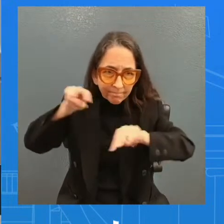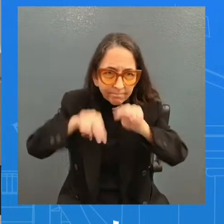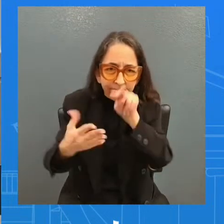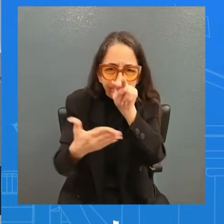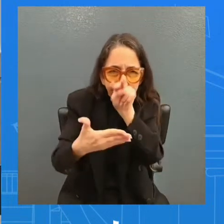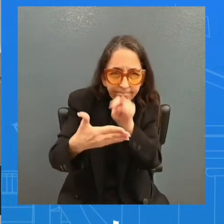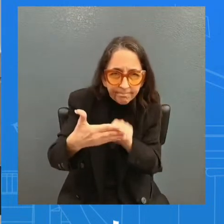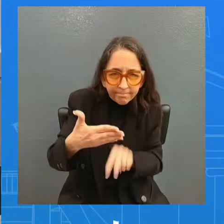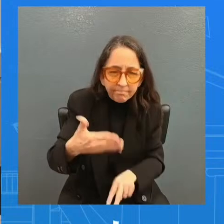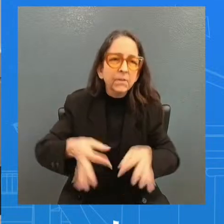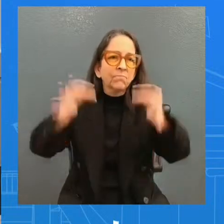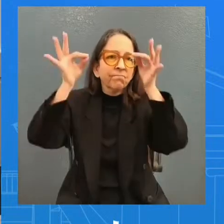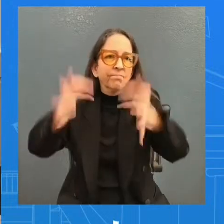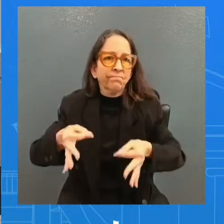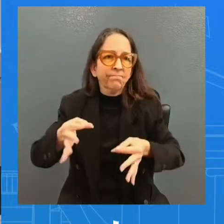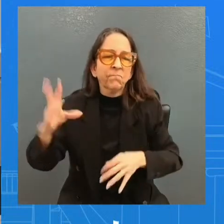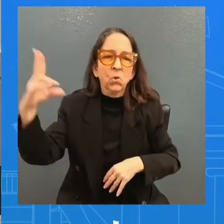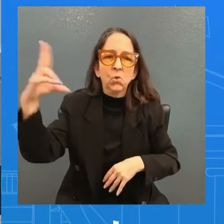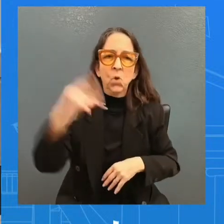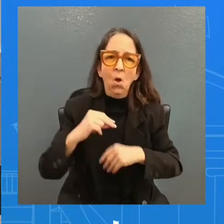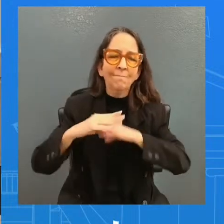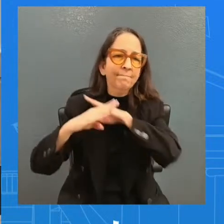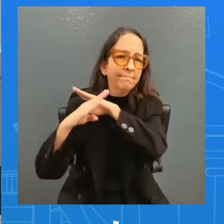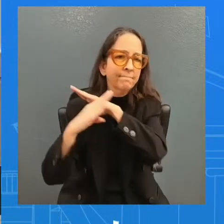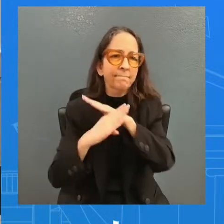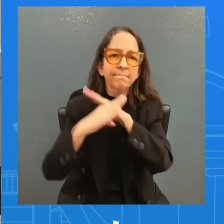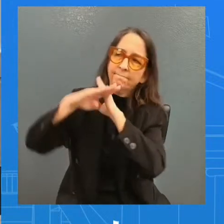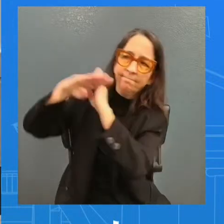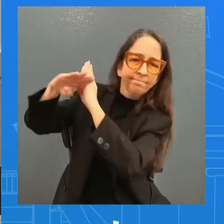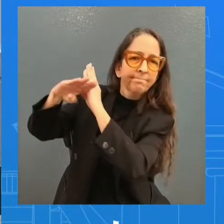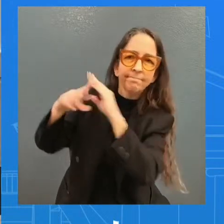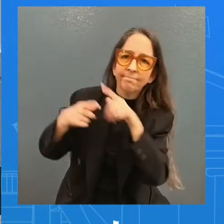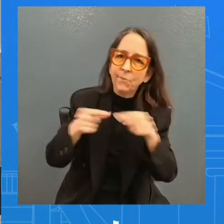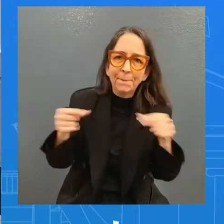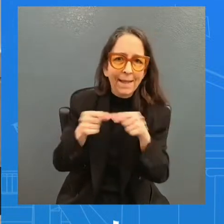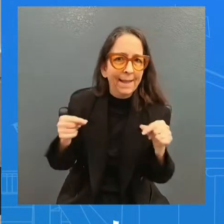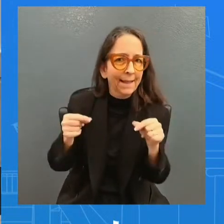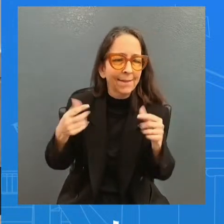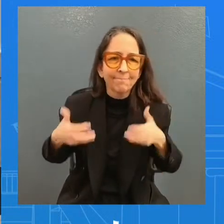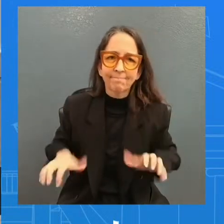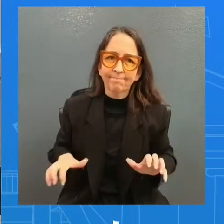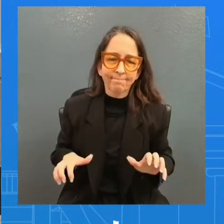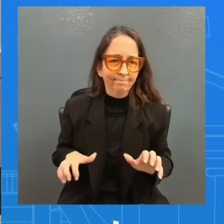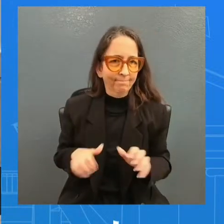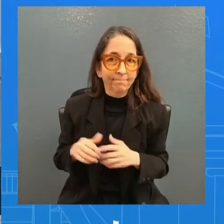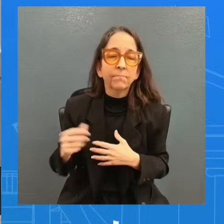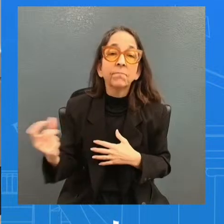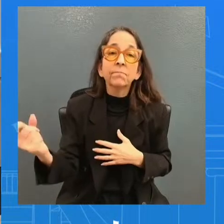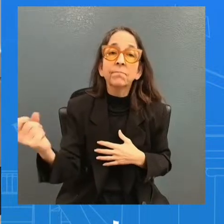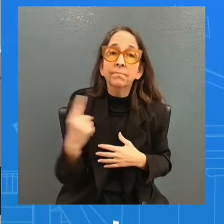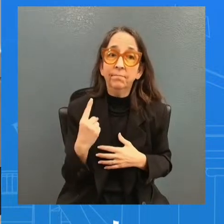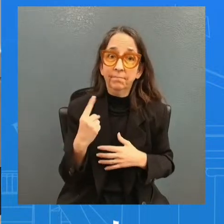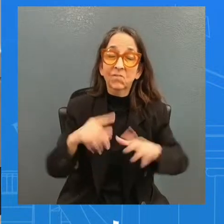President-elect Trump had communicated on his social media some inaccurate information related to New Orleans early on.